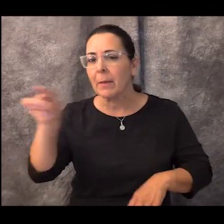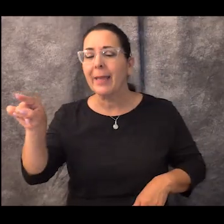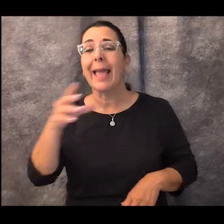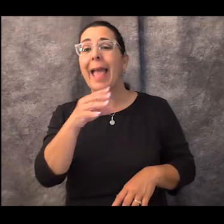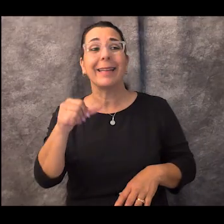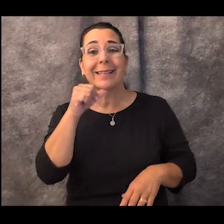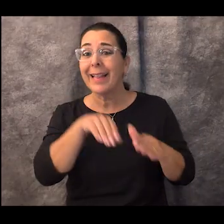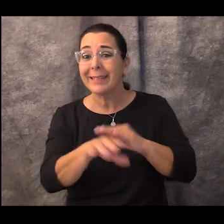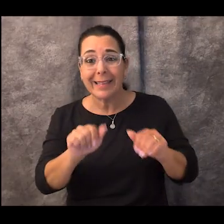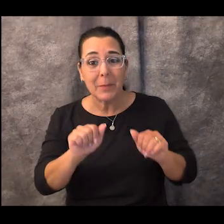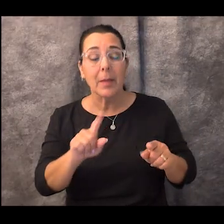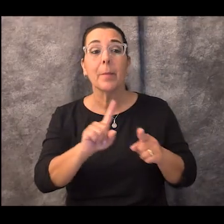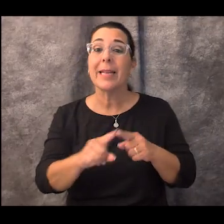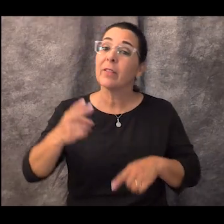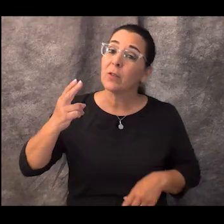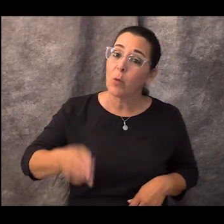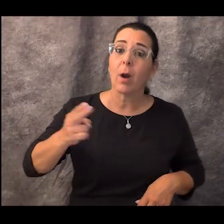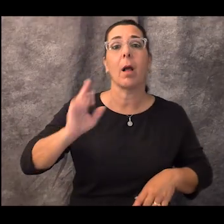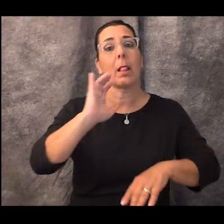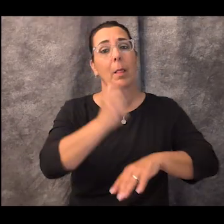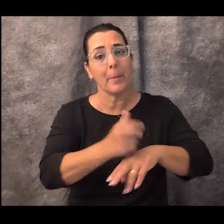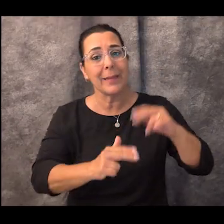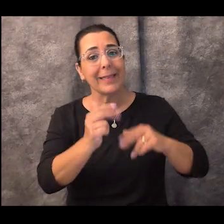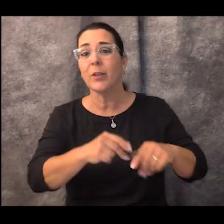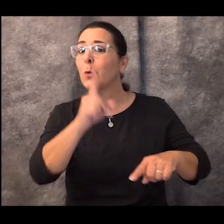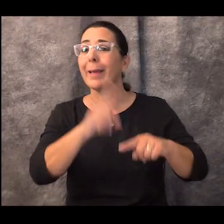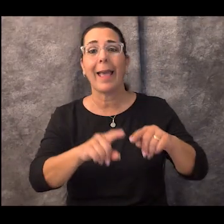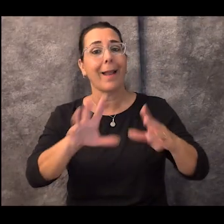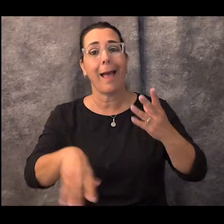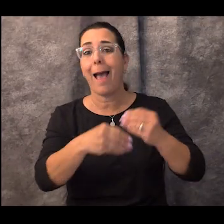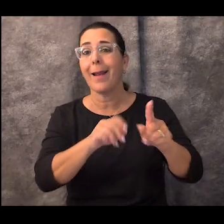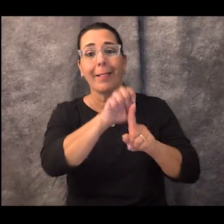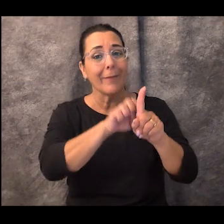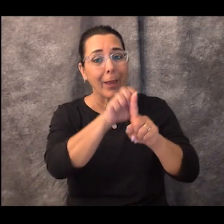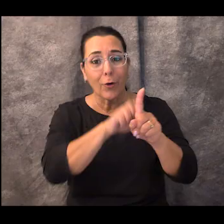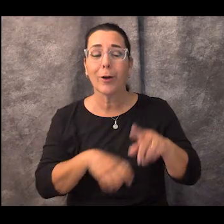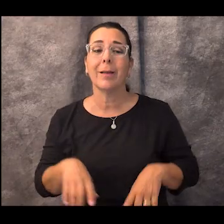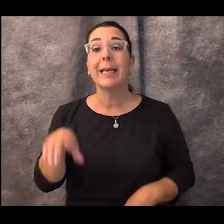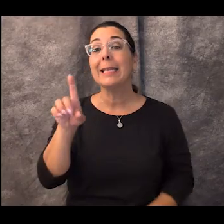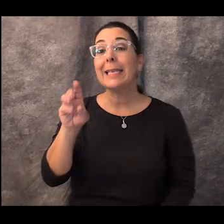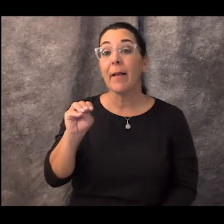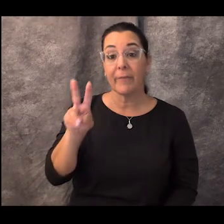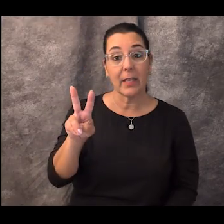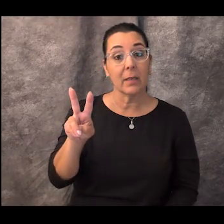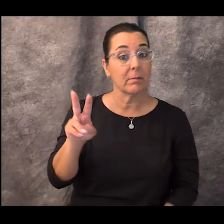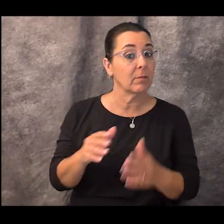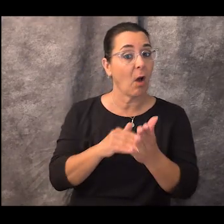now, so you can't make them put in an elevator or DMVs. You know, the DMV is the most common place to get that type of ID,